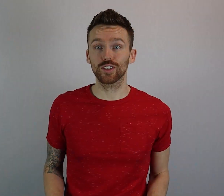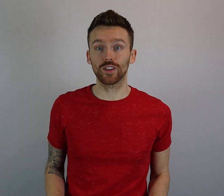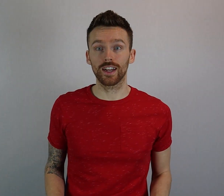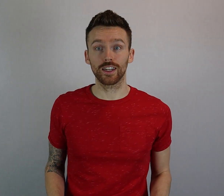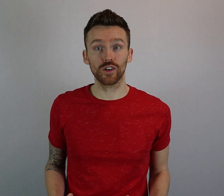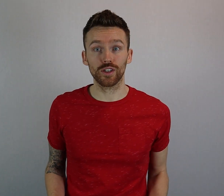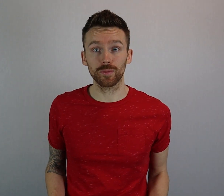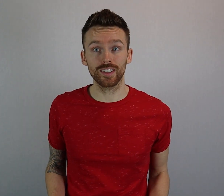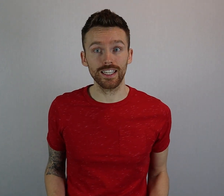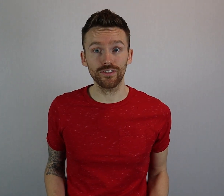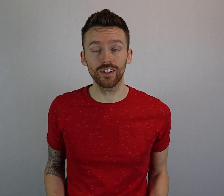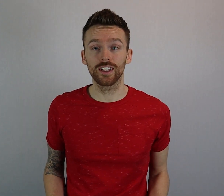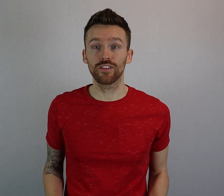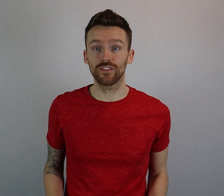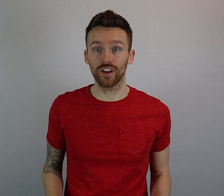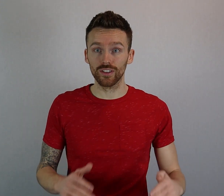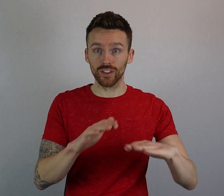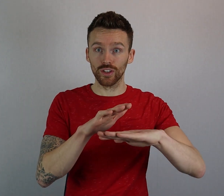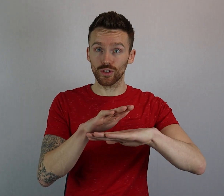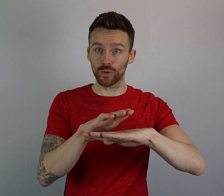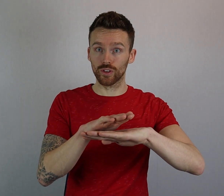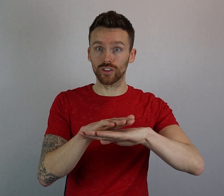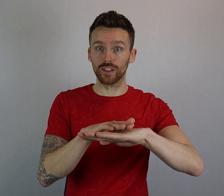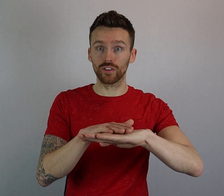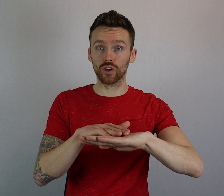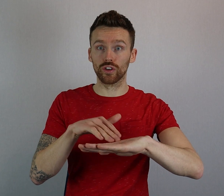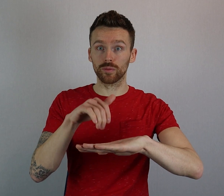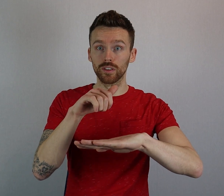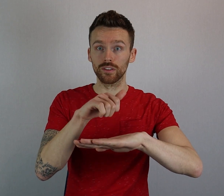To sign Christmas Eve, first use the sign for Christmas.